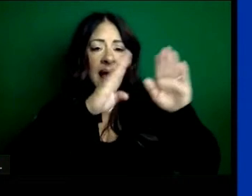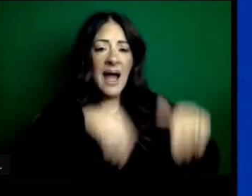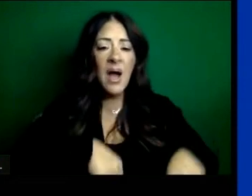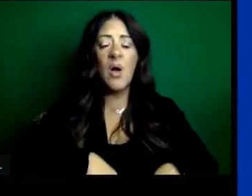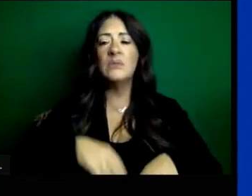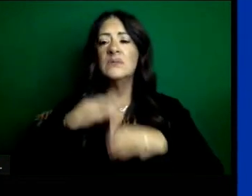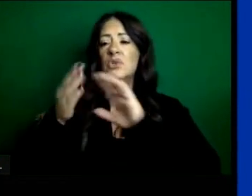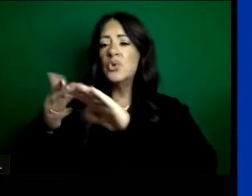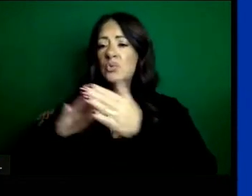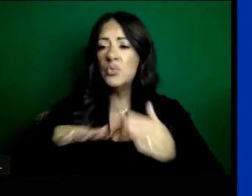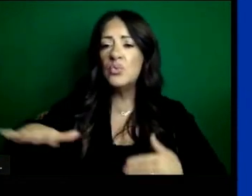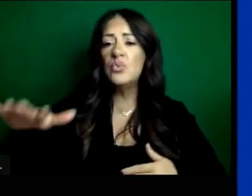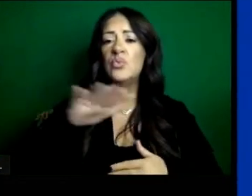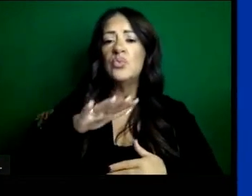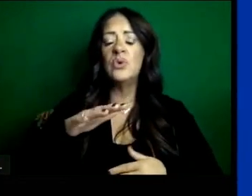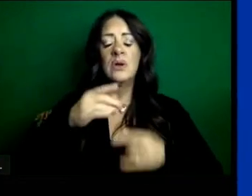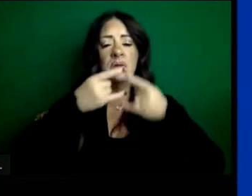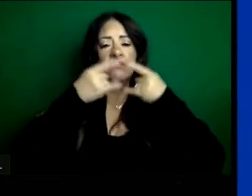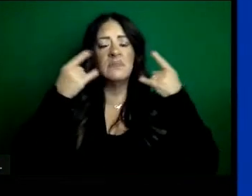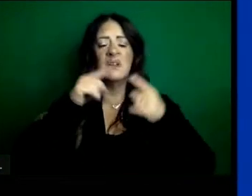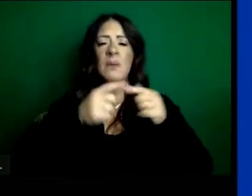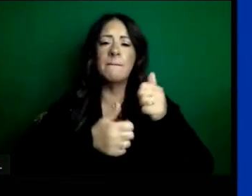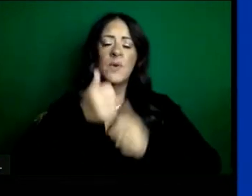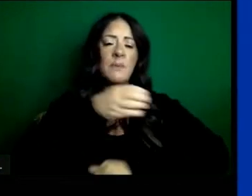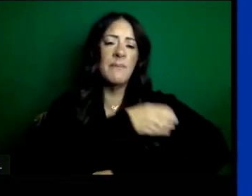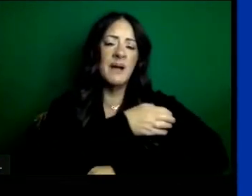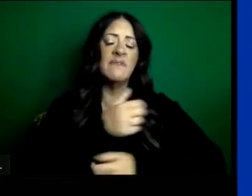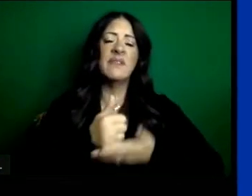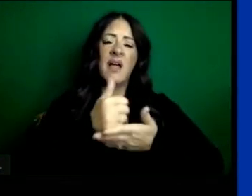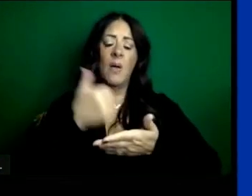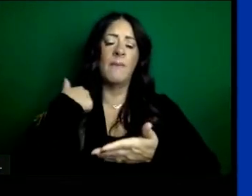THESE ARE ALL DIFFERENT WAYS TO PROTECT OURSELVES, OUR COMMUNITIES, OUR HOUSEHOLDS, FROM CORONAVIRUS TRANSMISSION.